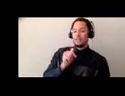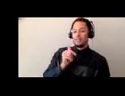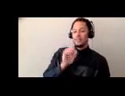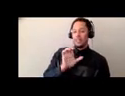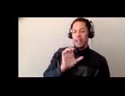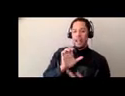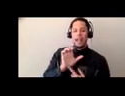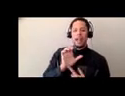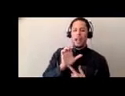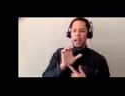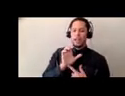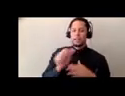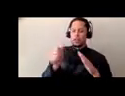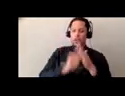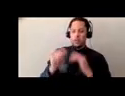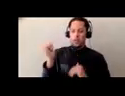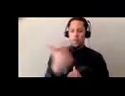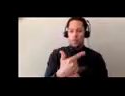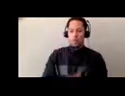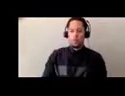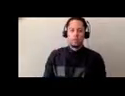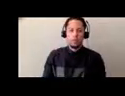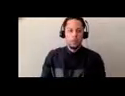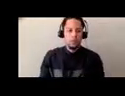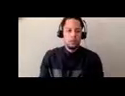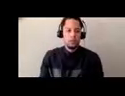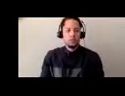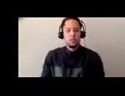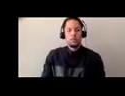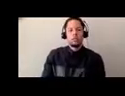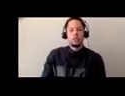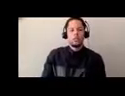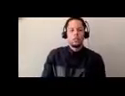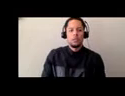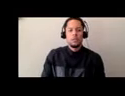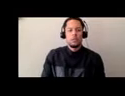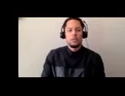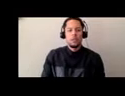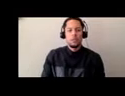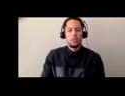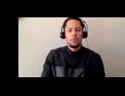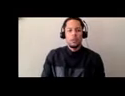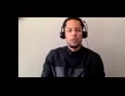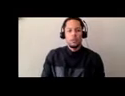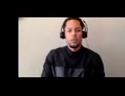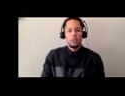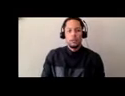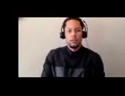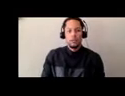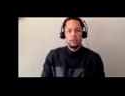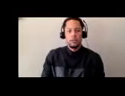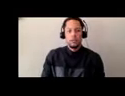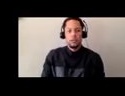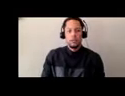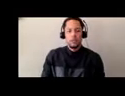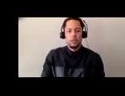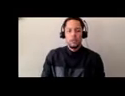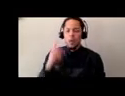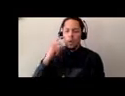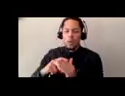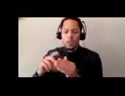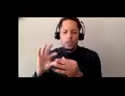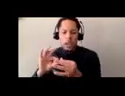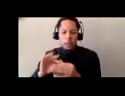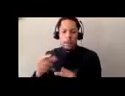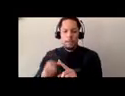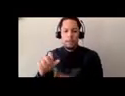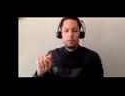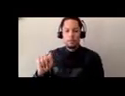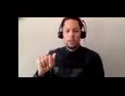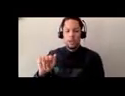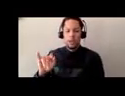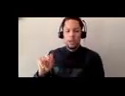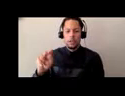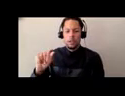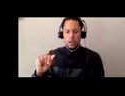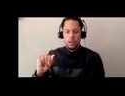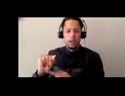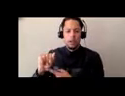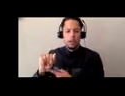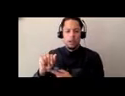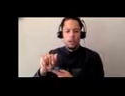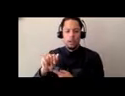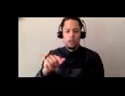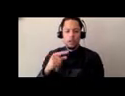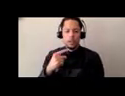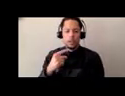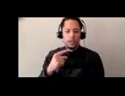Tatiana, in what area?